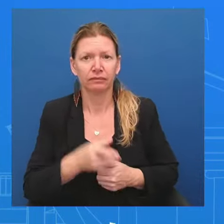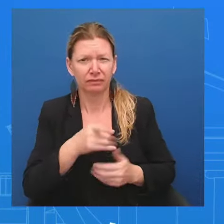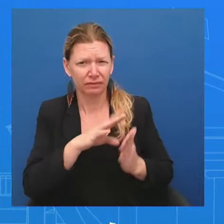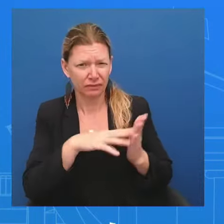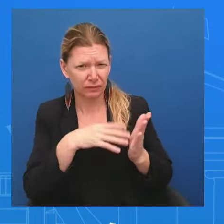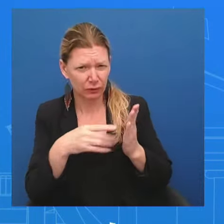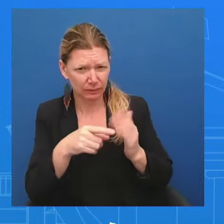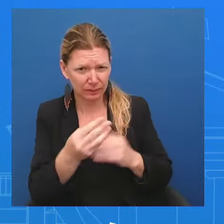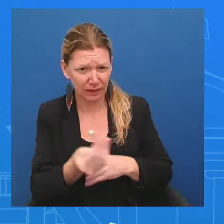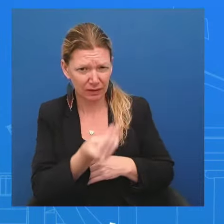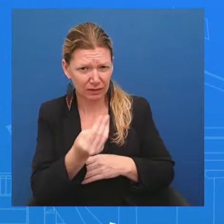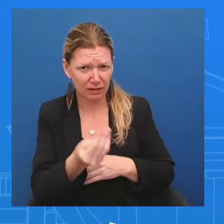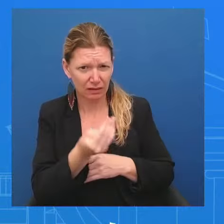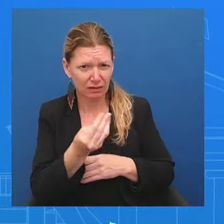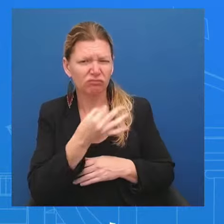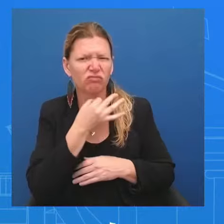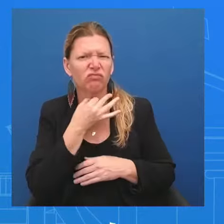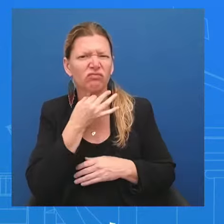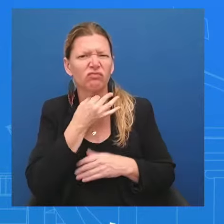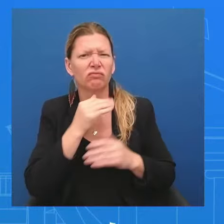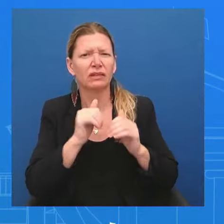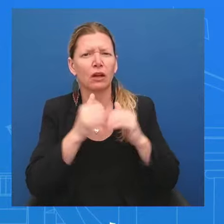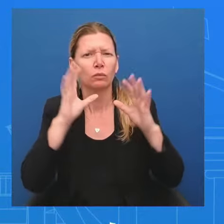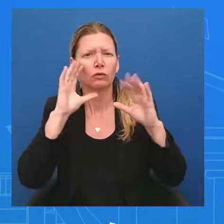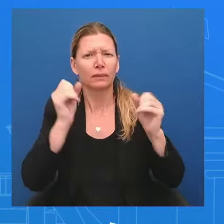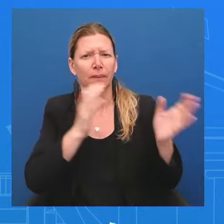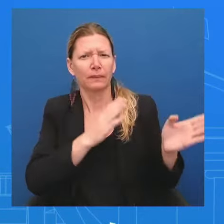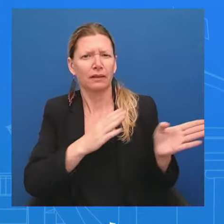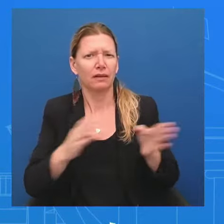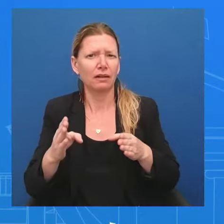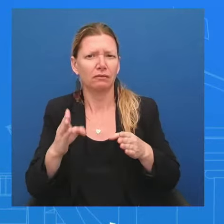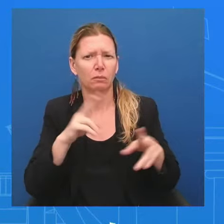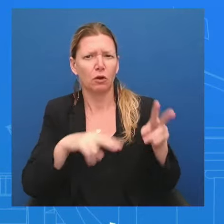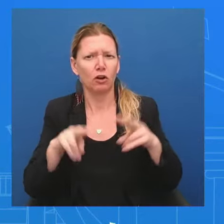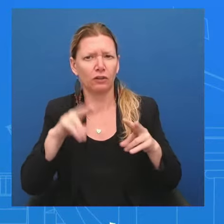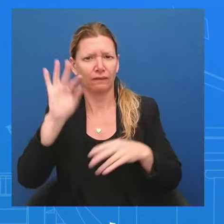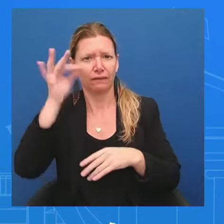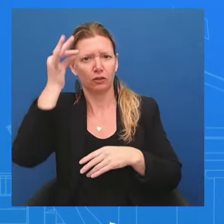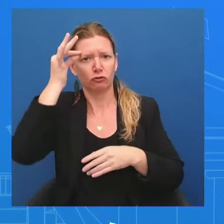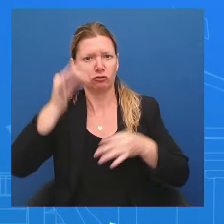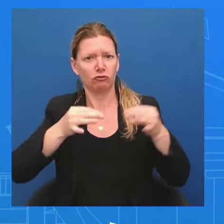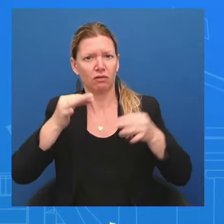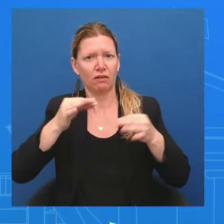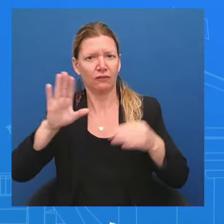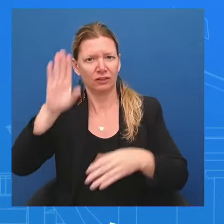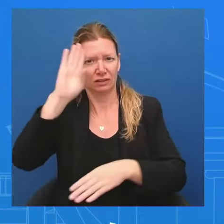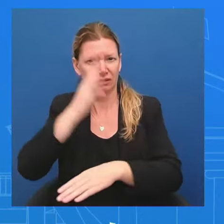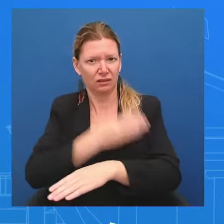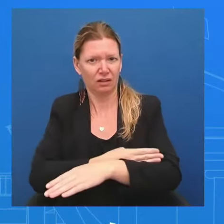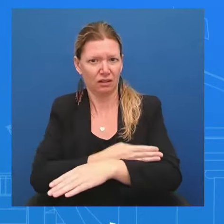to monitor the federal trial of his son, which is at the beginning of Monday? Ms. Jean-Pierre: Look, I don't have obviously anything specific to share about that.